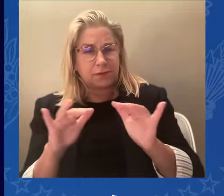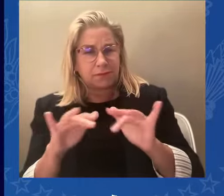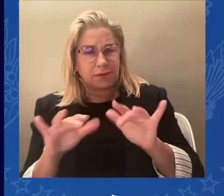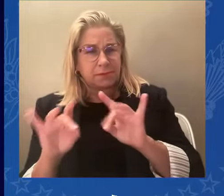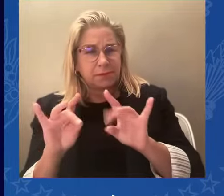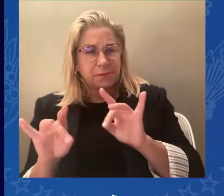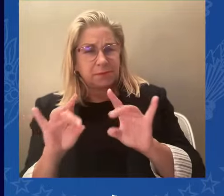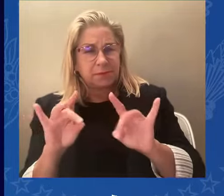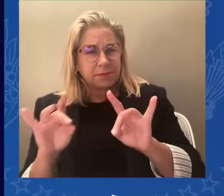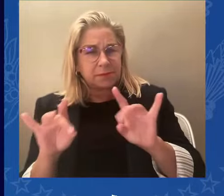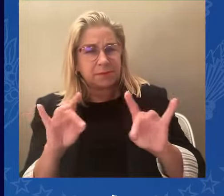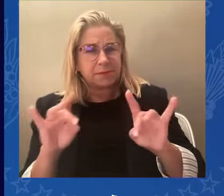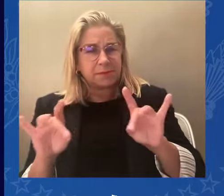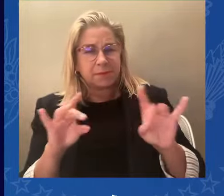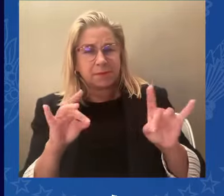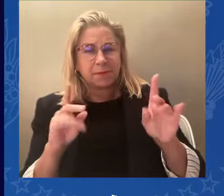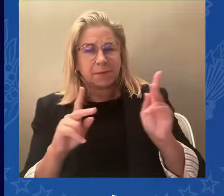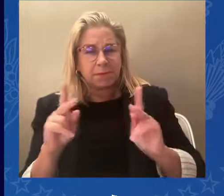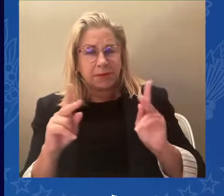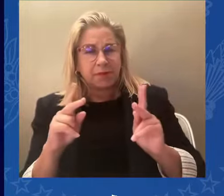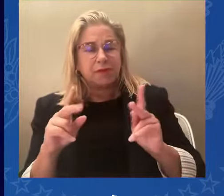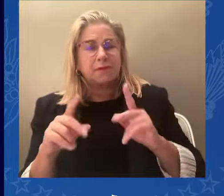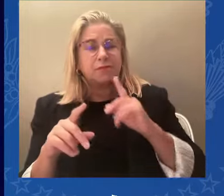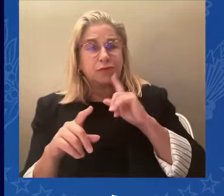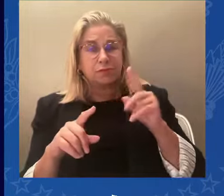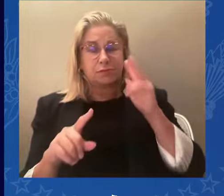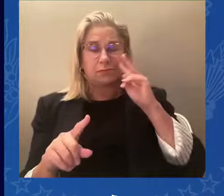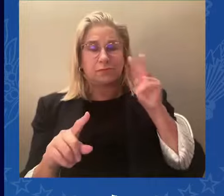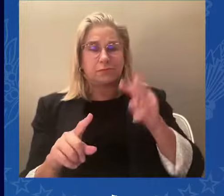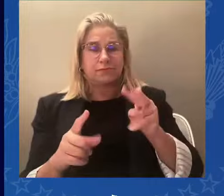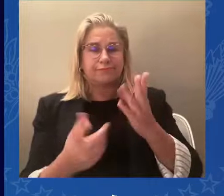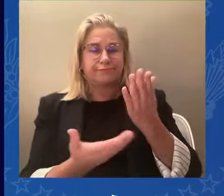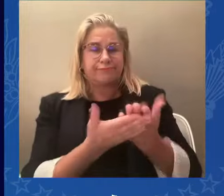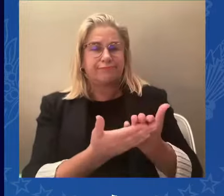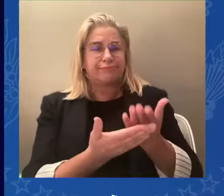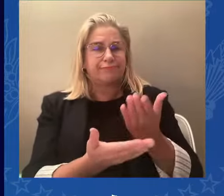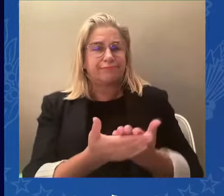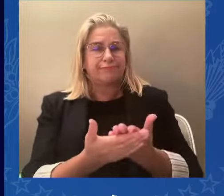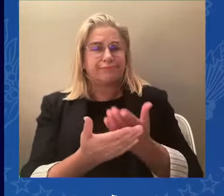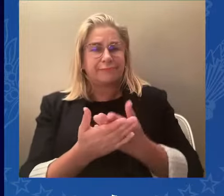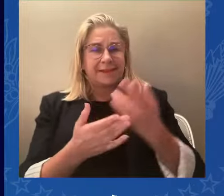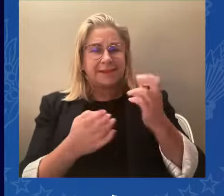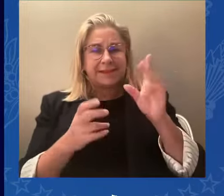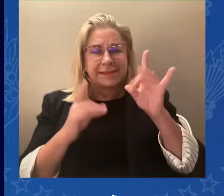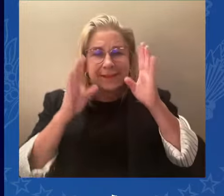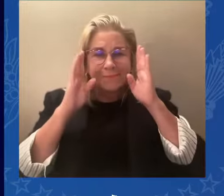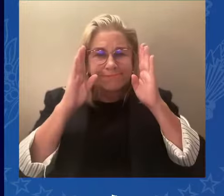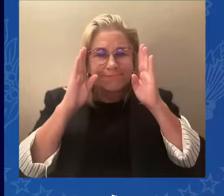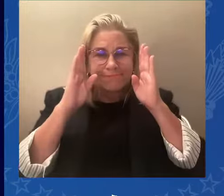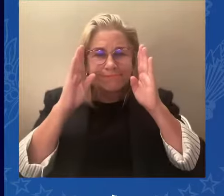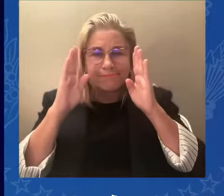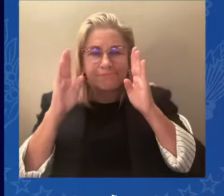He has proven his dedication to building a country that lives up to its highest ideals. With this award, we recognize